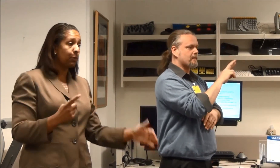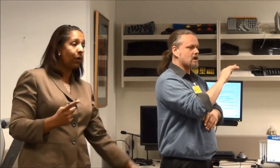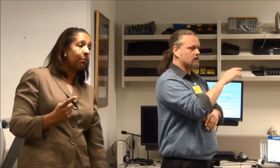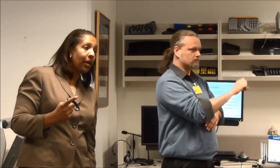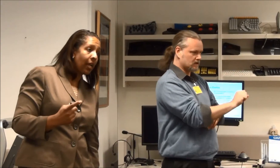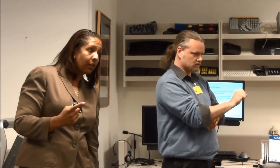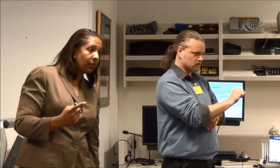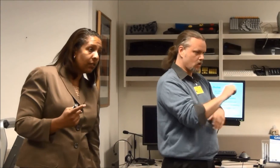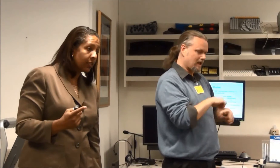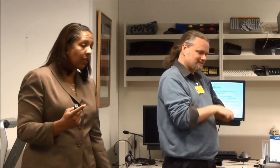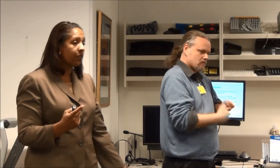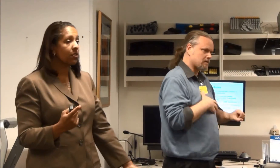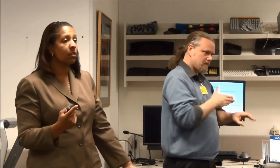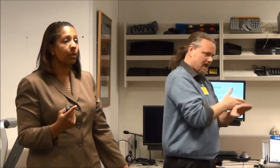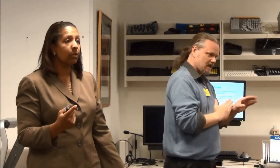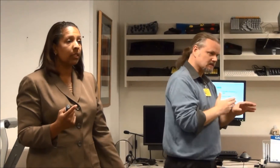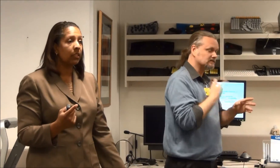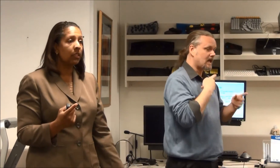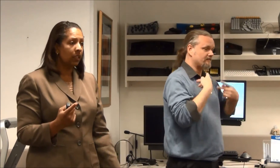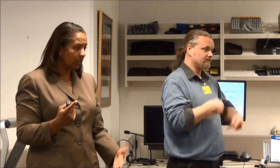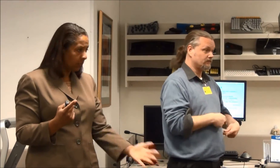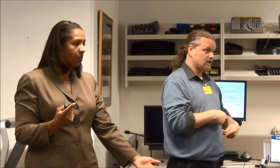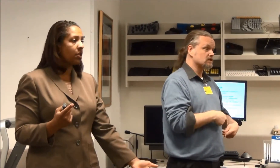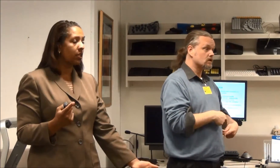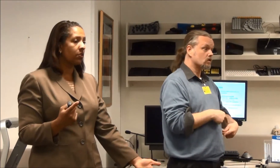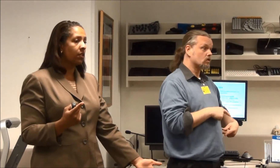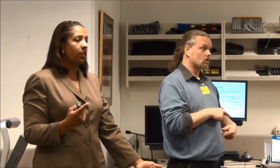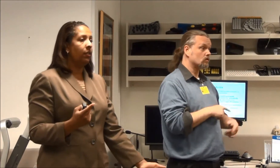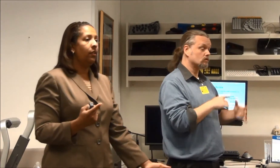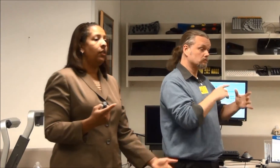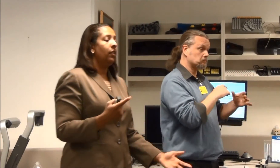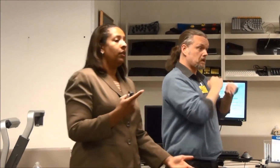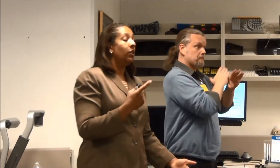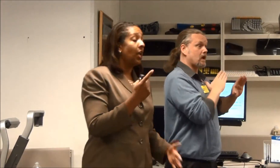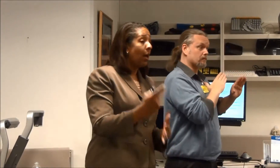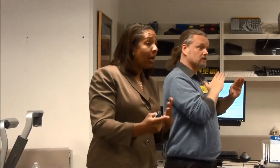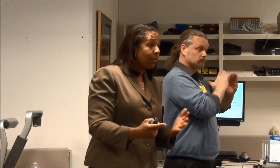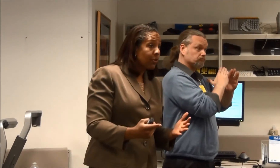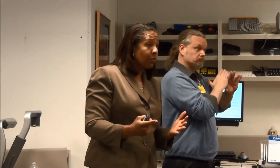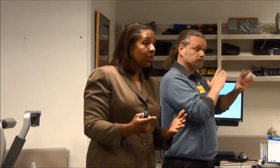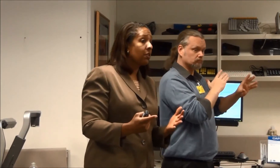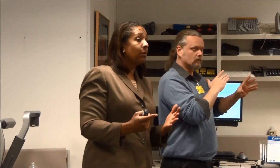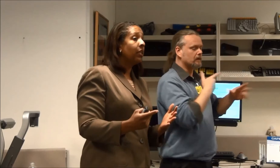So I sprained my ankle, is that a physical impairment? Of course it is. Am I a person with a disability?